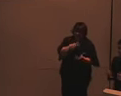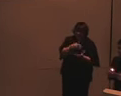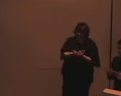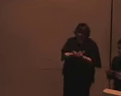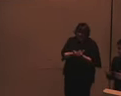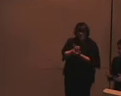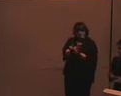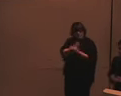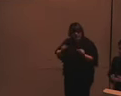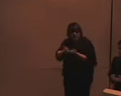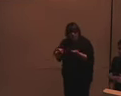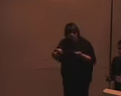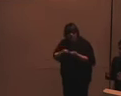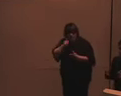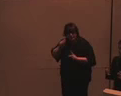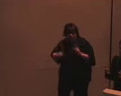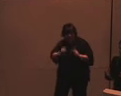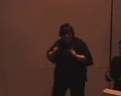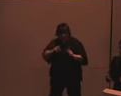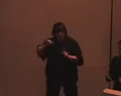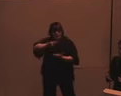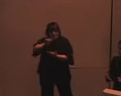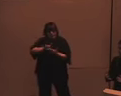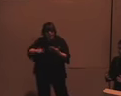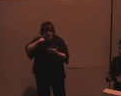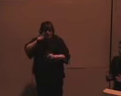It is designed for people, well-prepared for people.